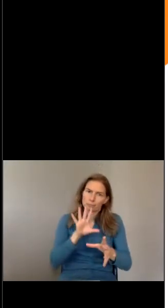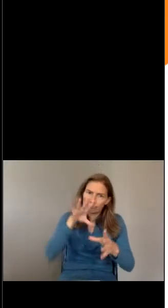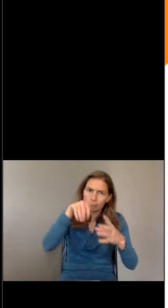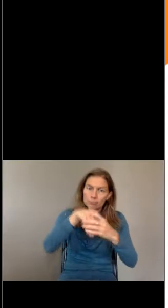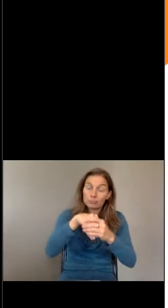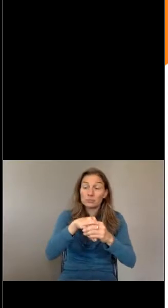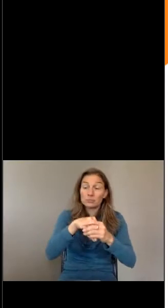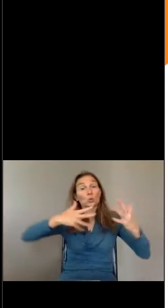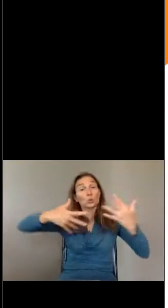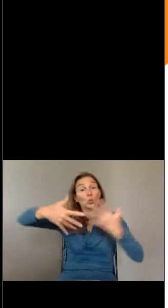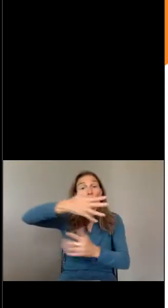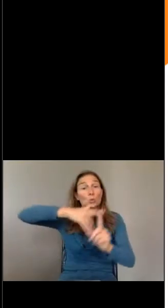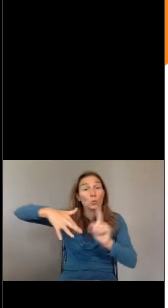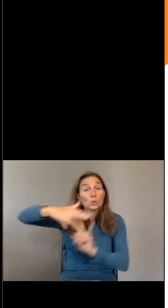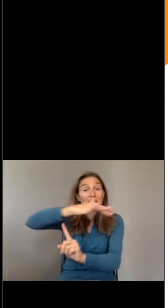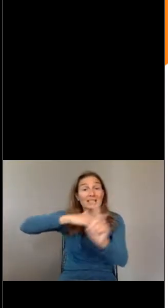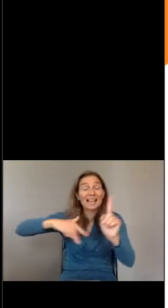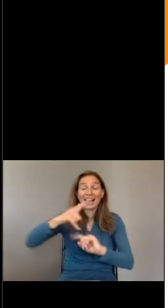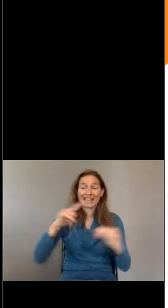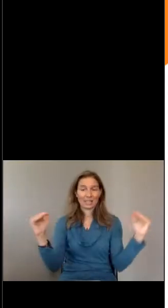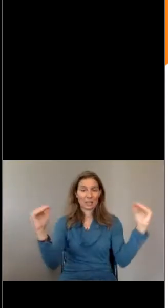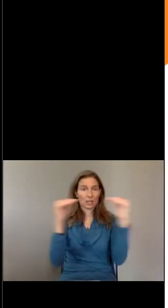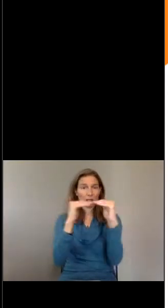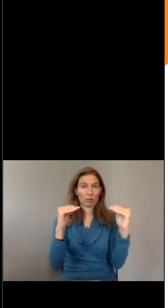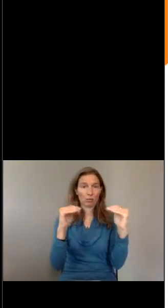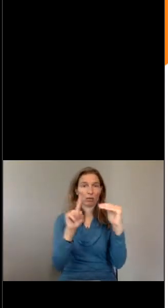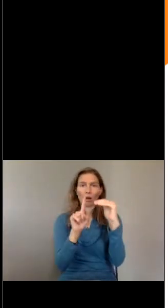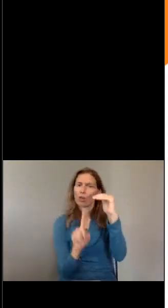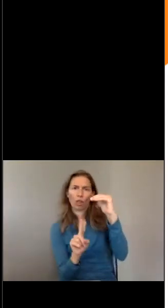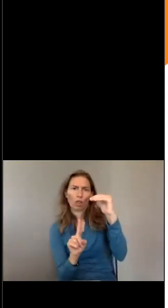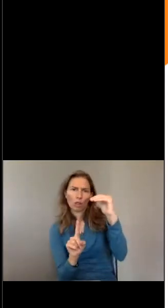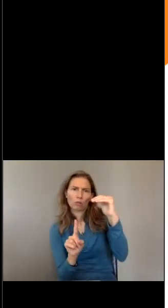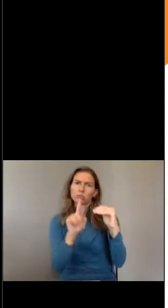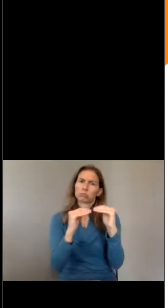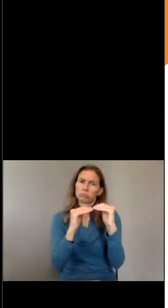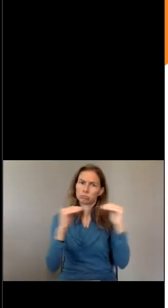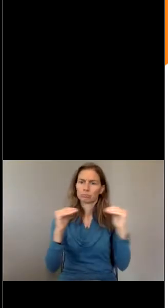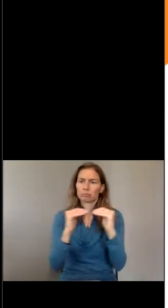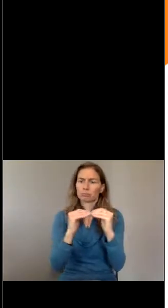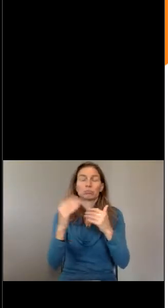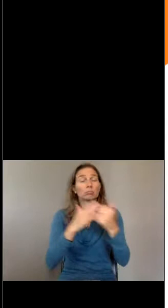as equal partners with all of those people without disabilities.